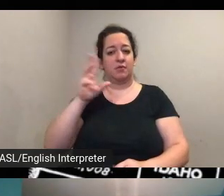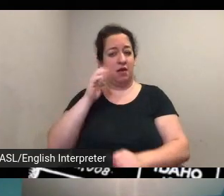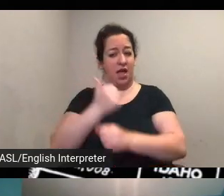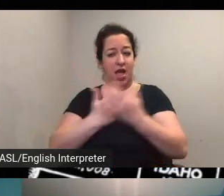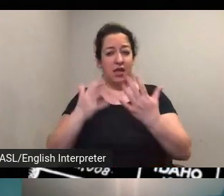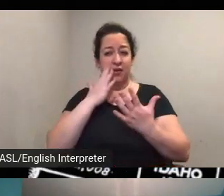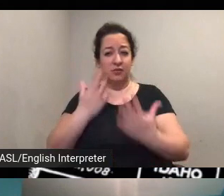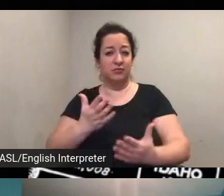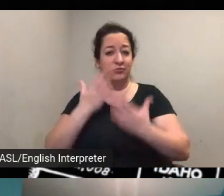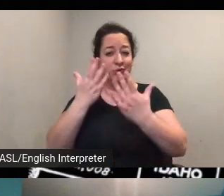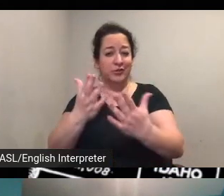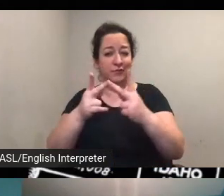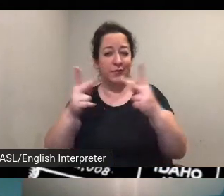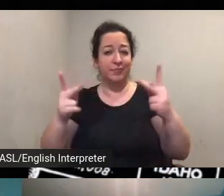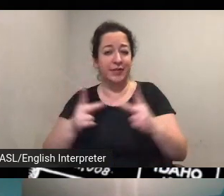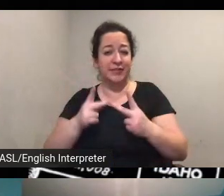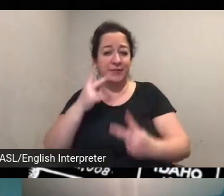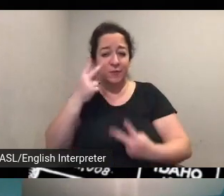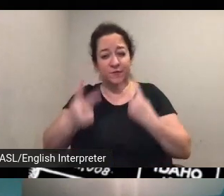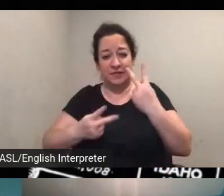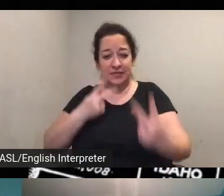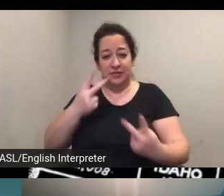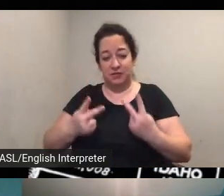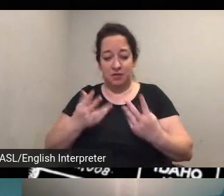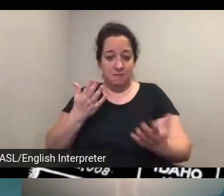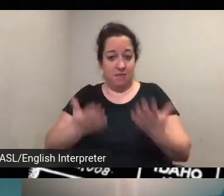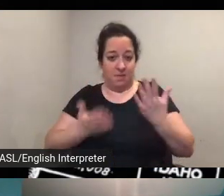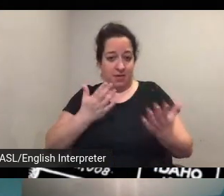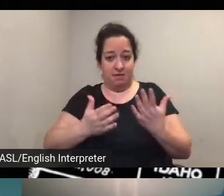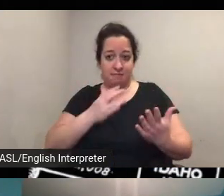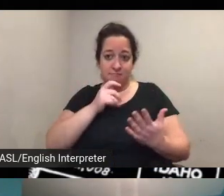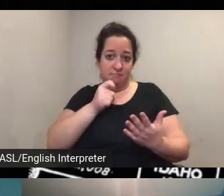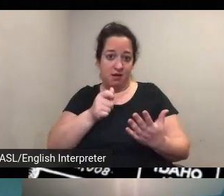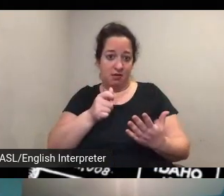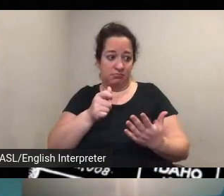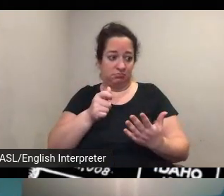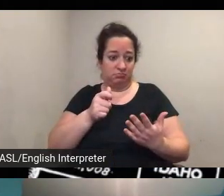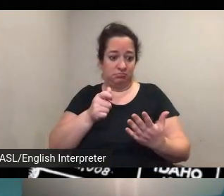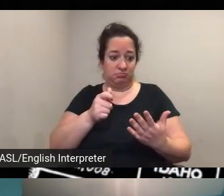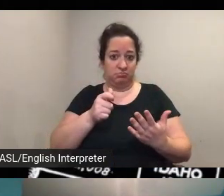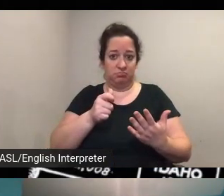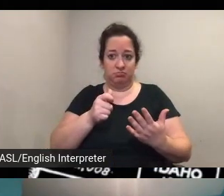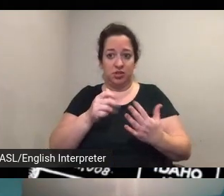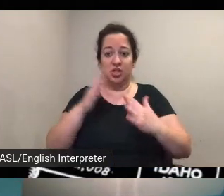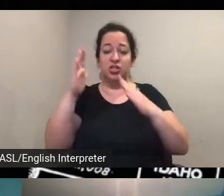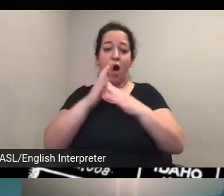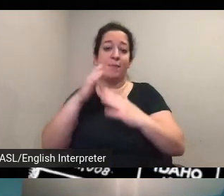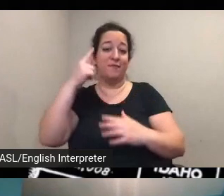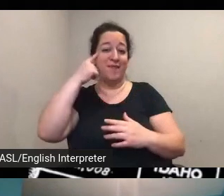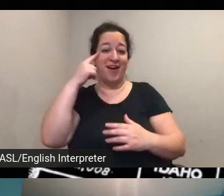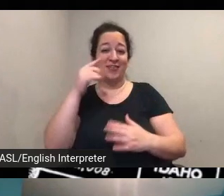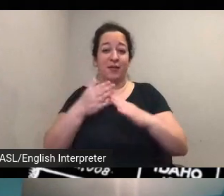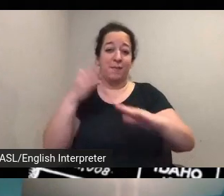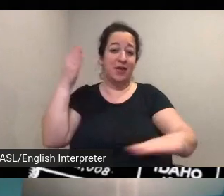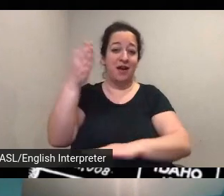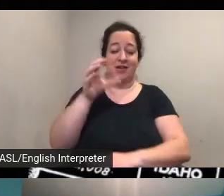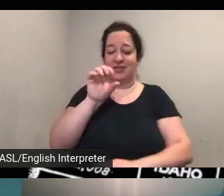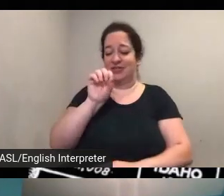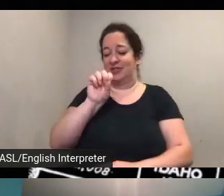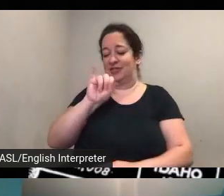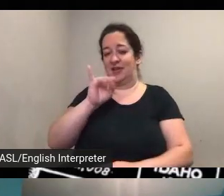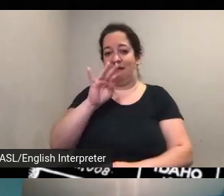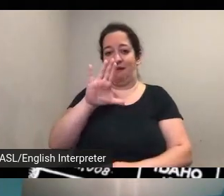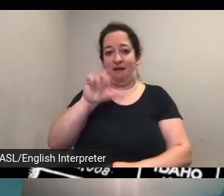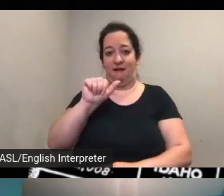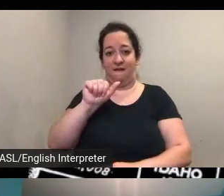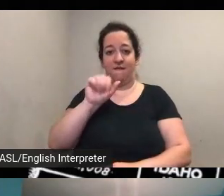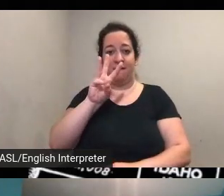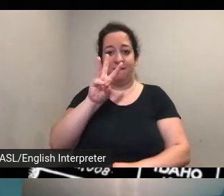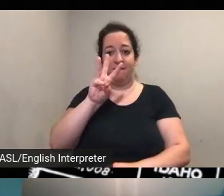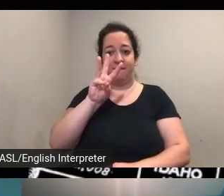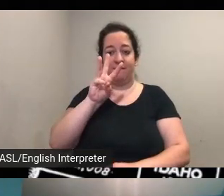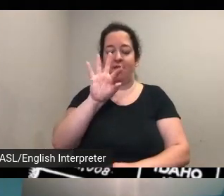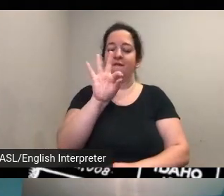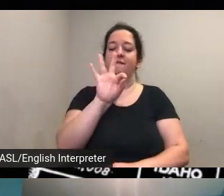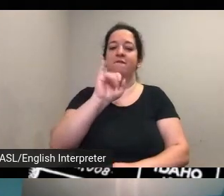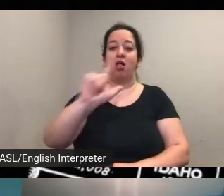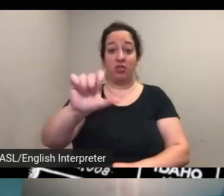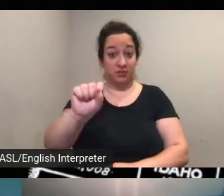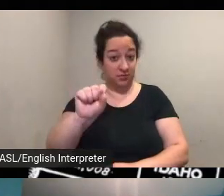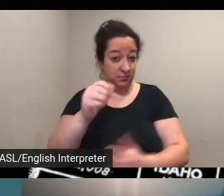to visit that might not be top of mind beyond seneca falls for example